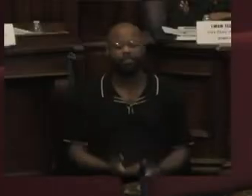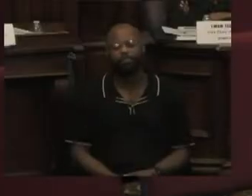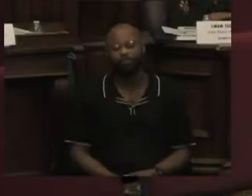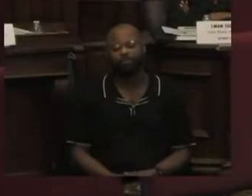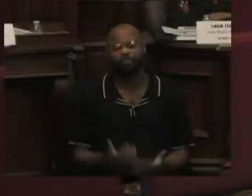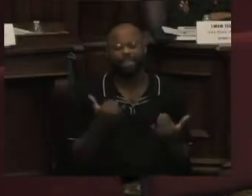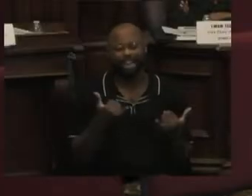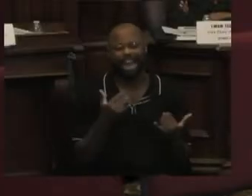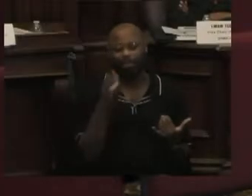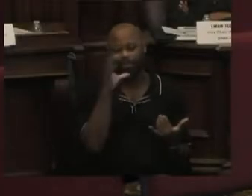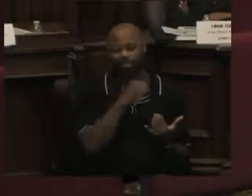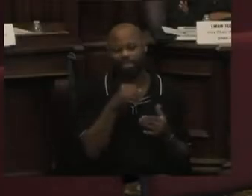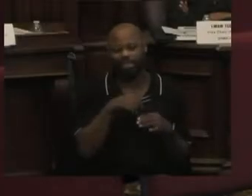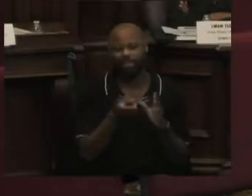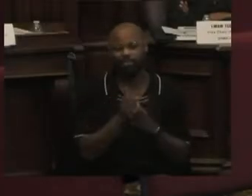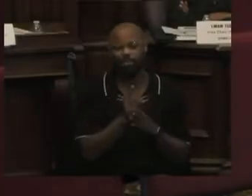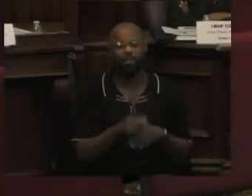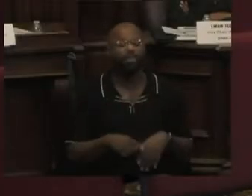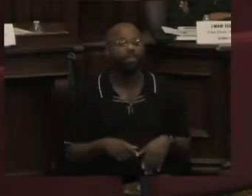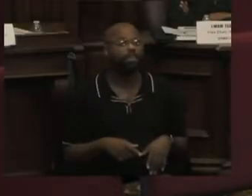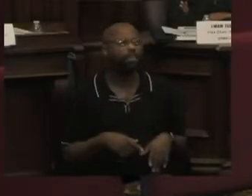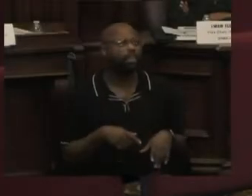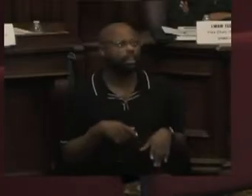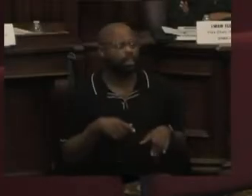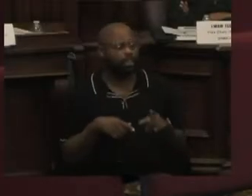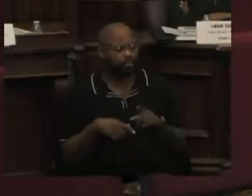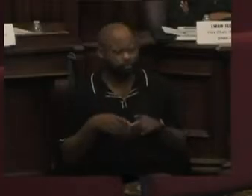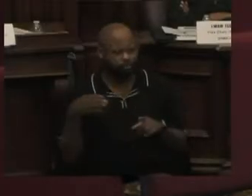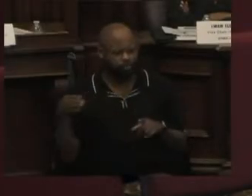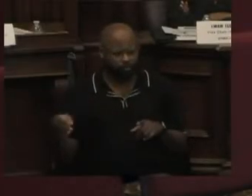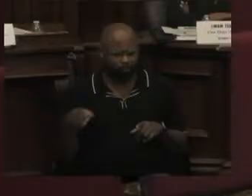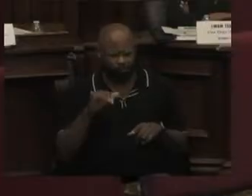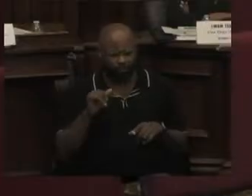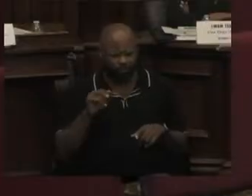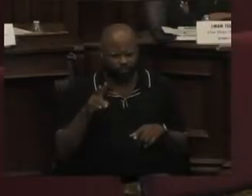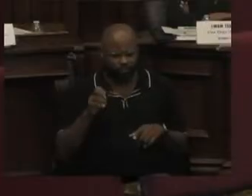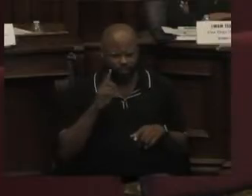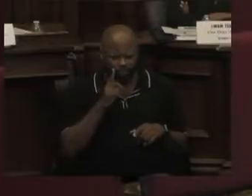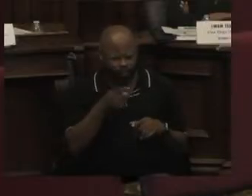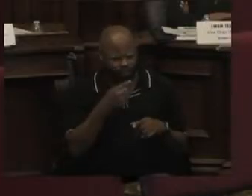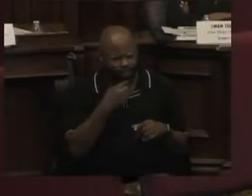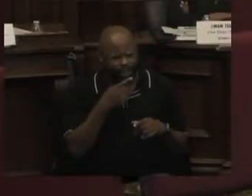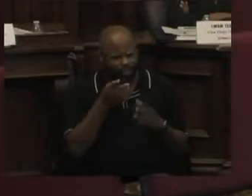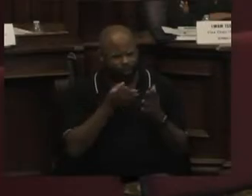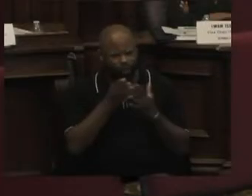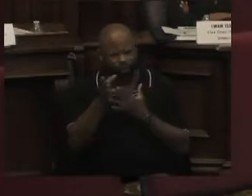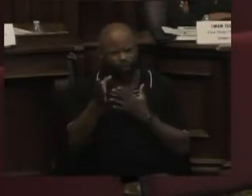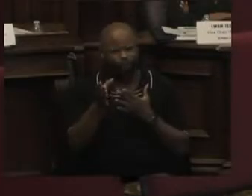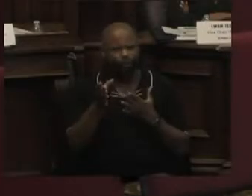Right. That's missing at this particular point. One other